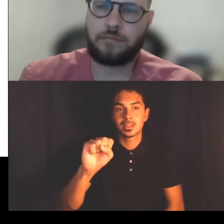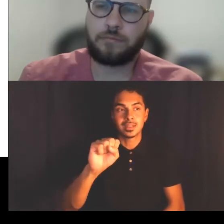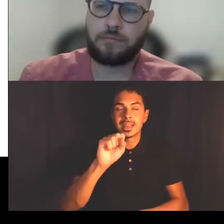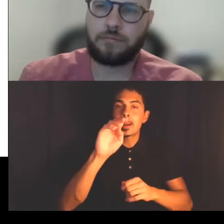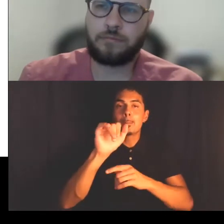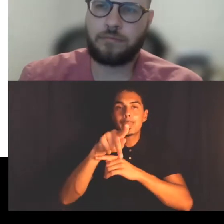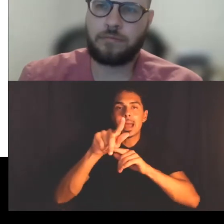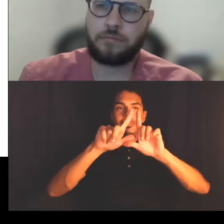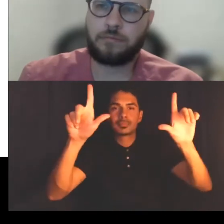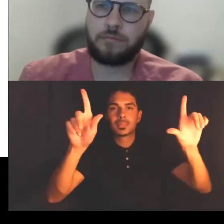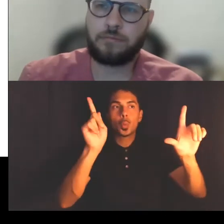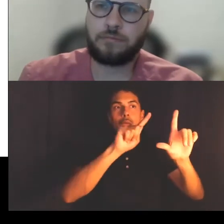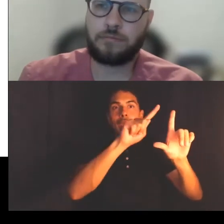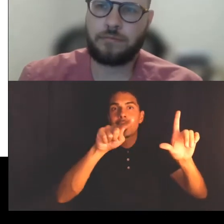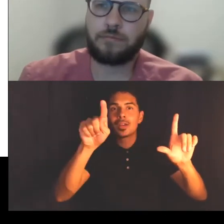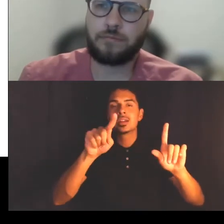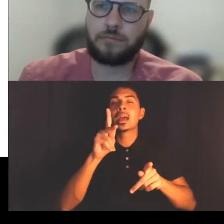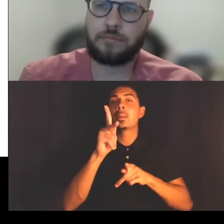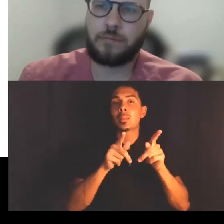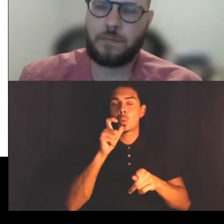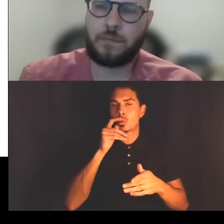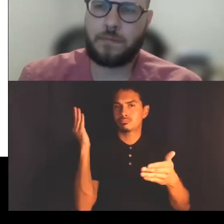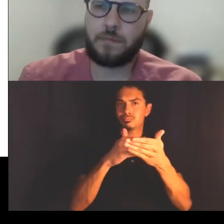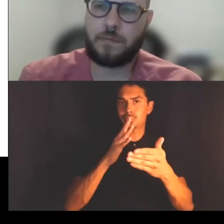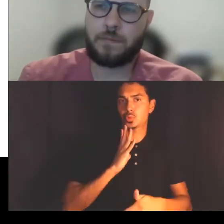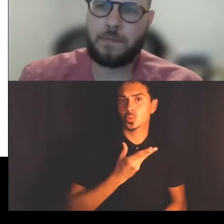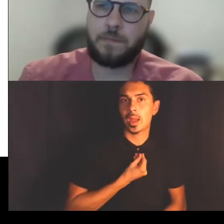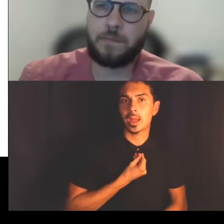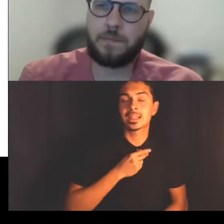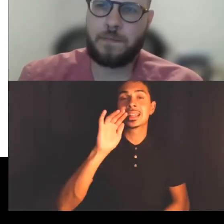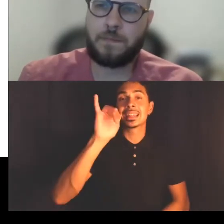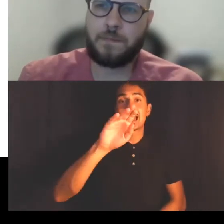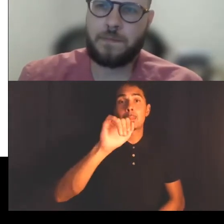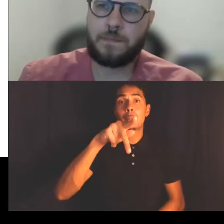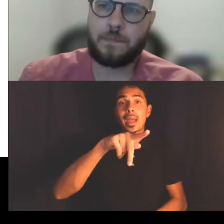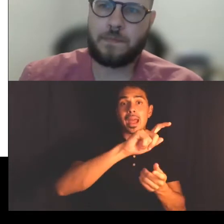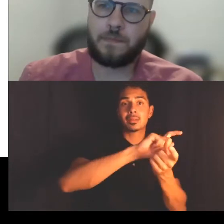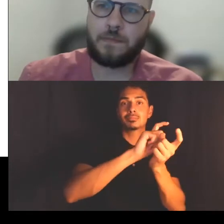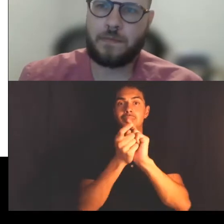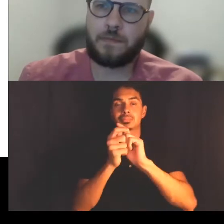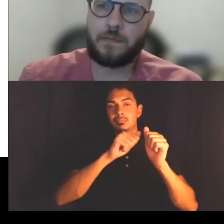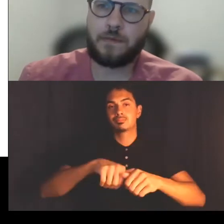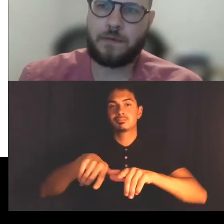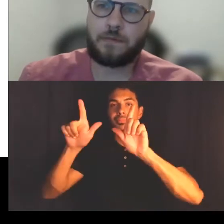transphobic individuals, and the map was then used on a really disgusting, hateful website